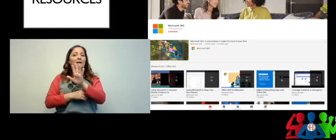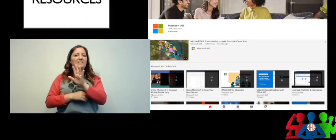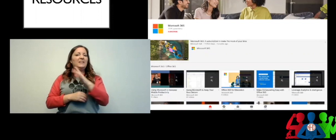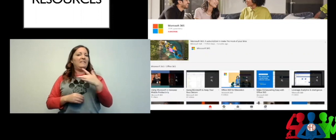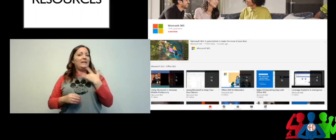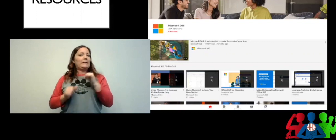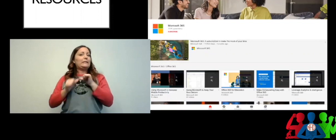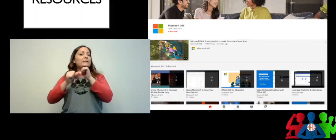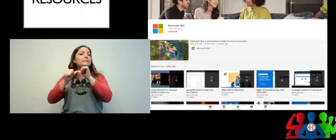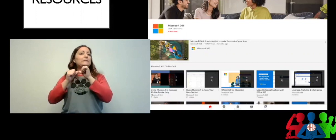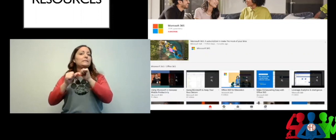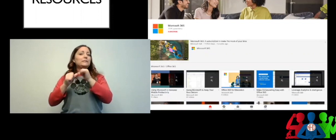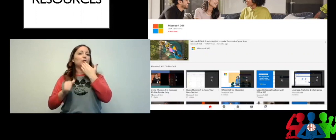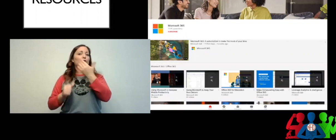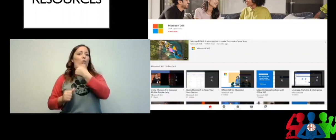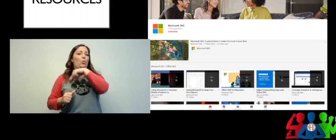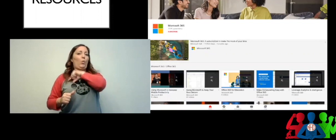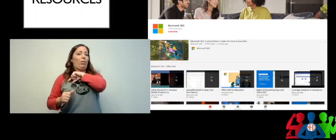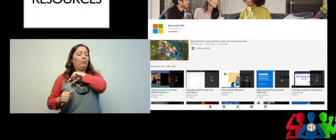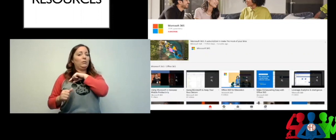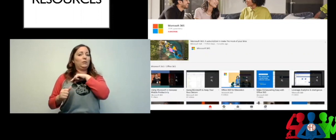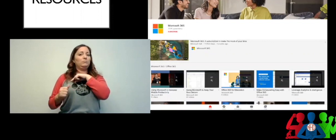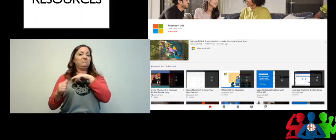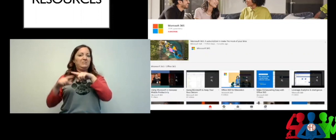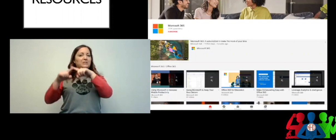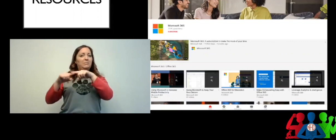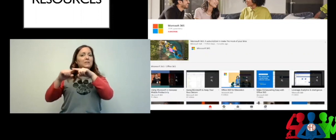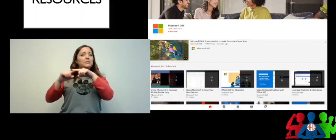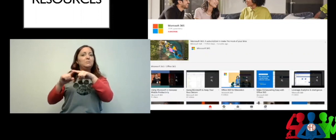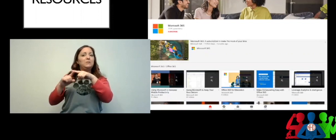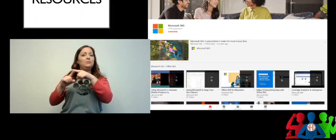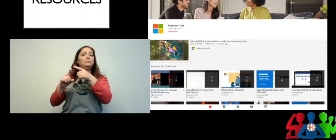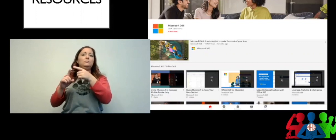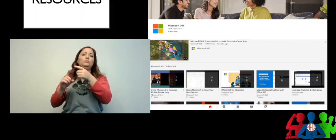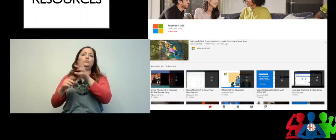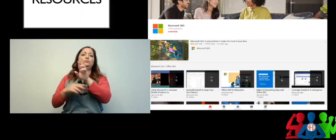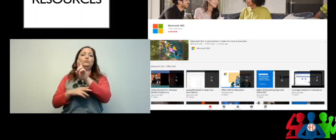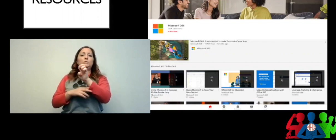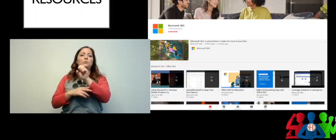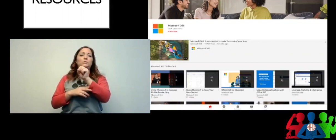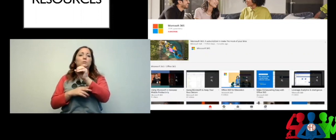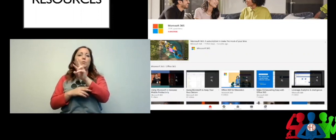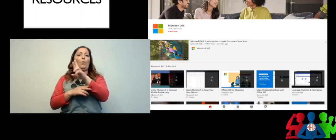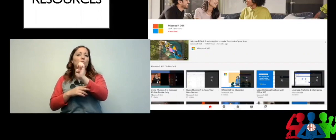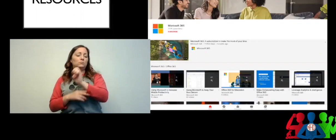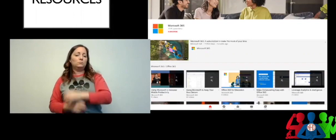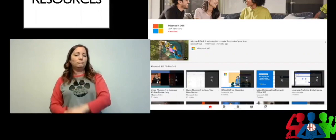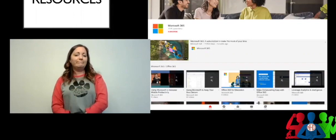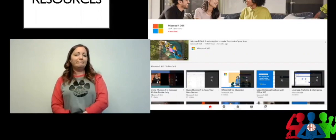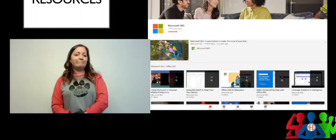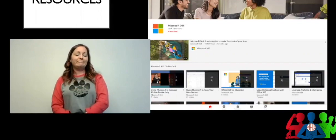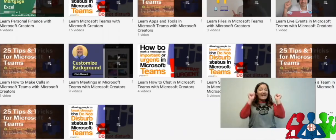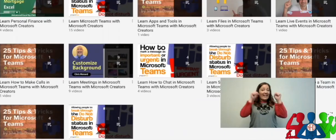that could become a bit overwhelming. So we suggest using the Office 365 website directly